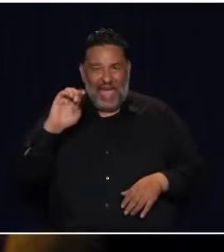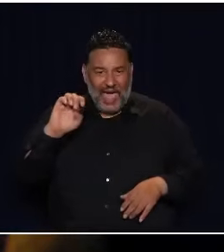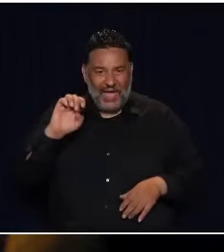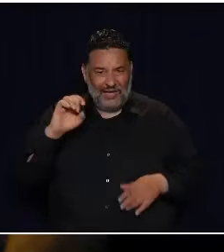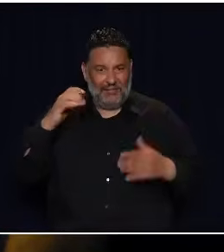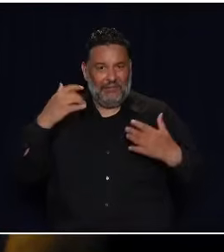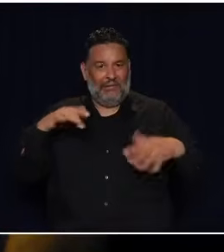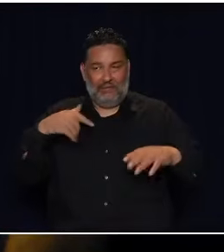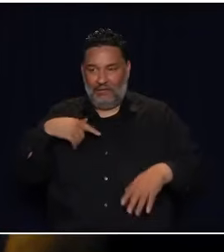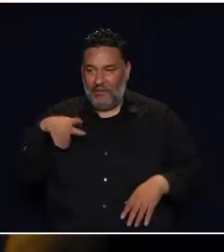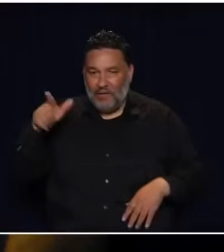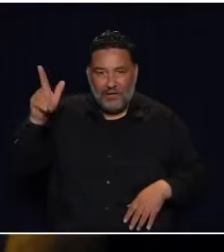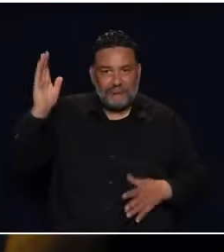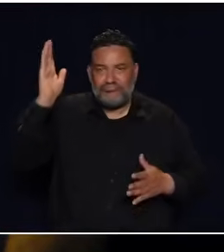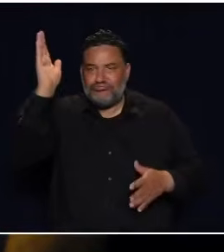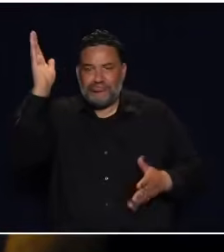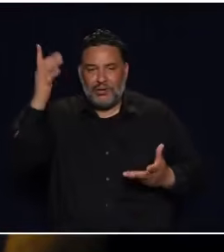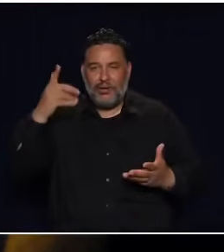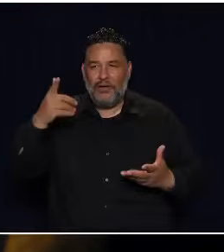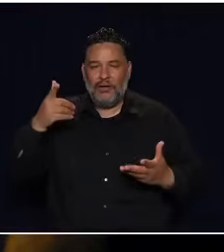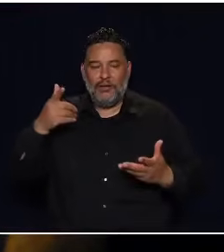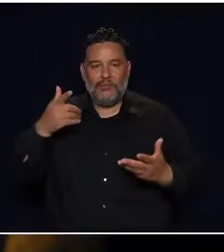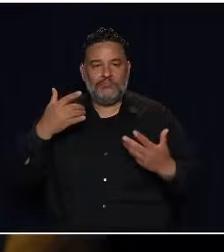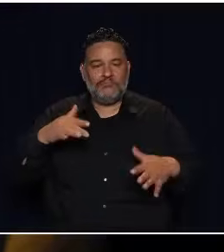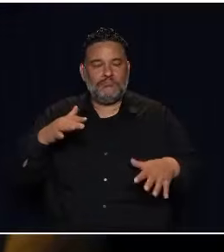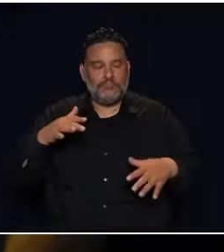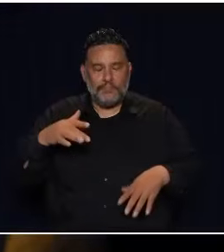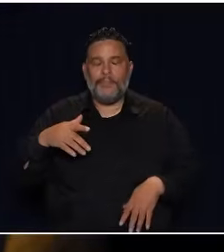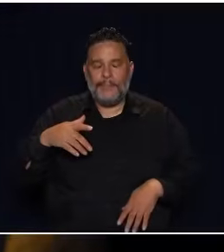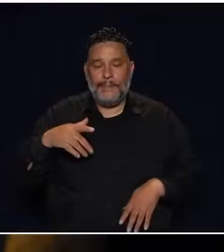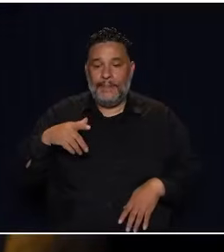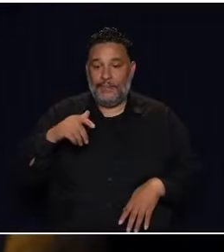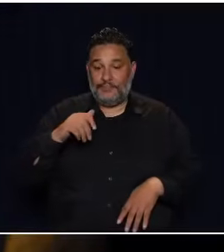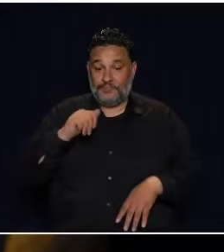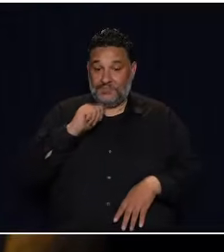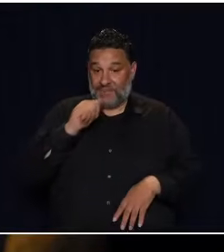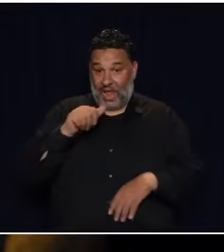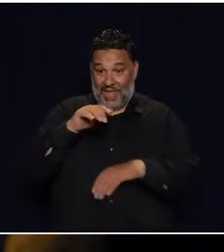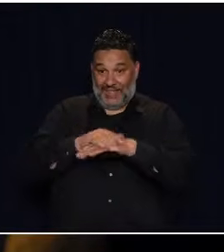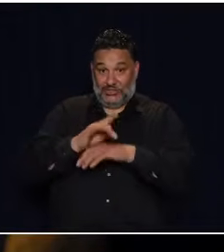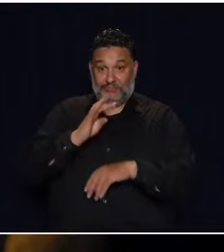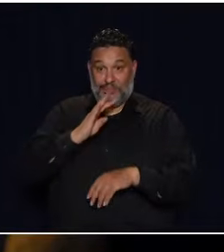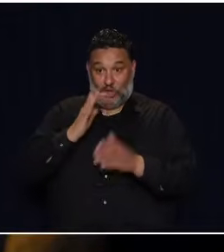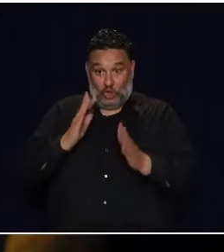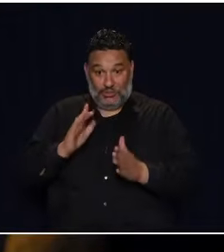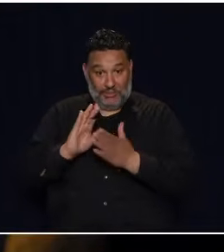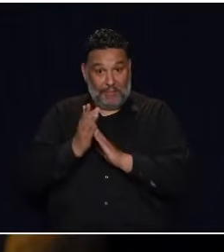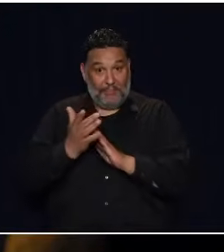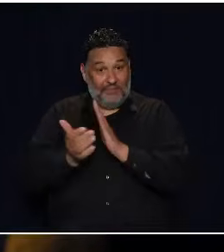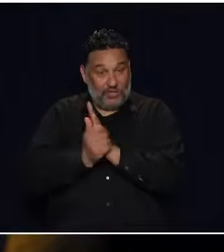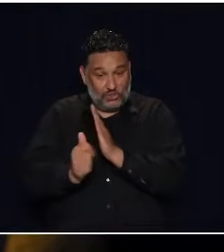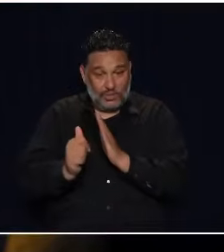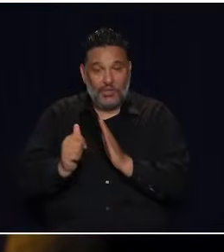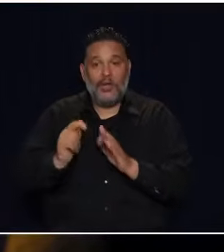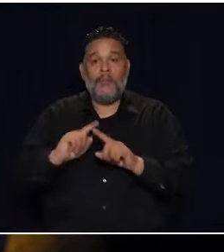MADE IN DENAI, THE NAVAJO LANGUAGE IN FLAGSTAFF.